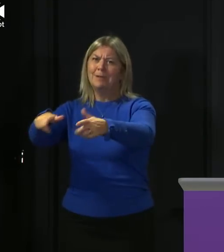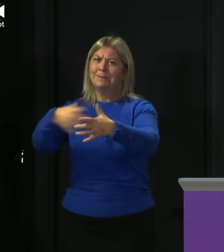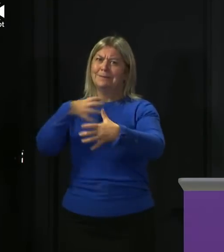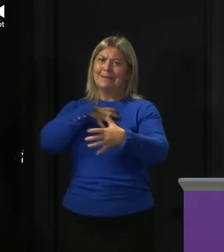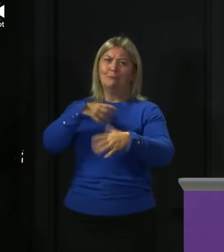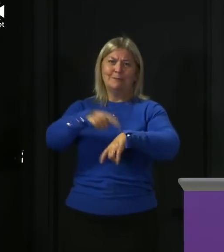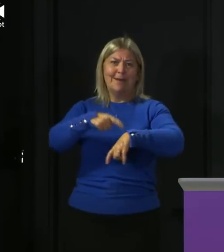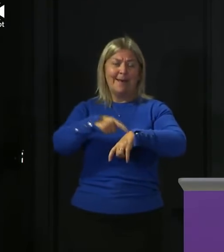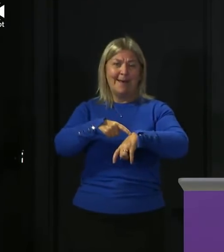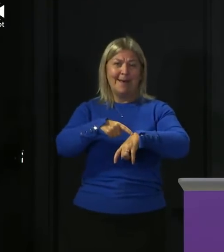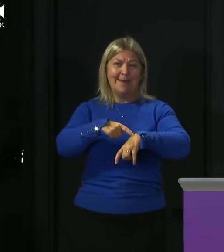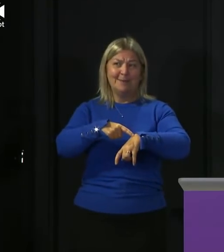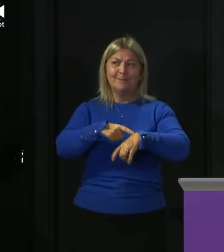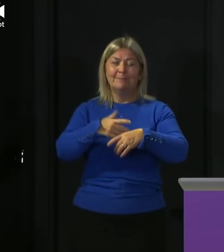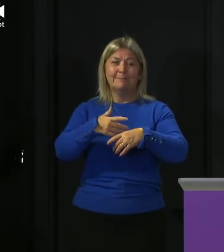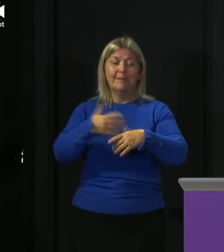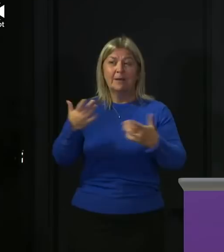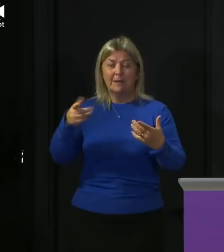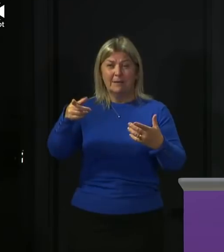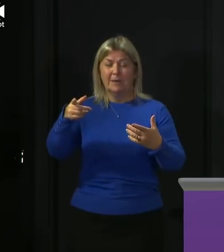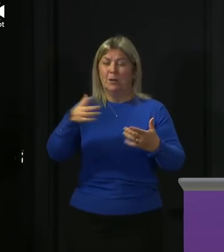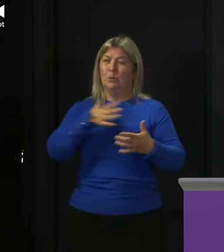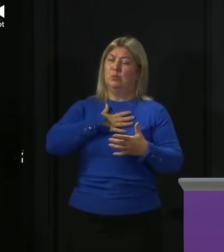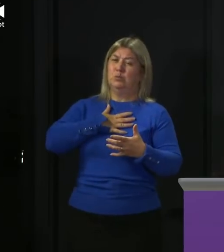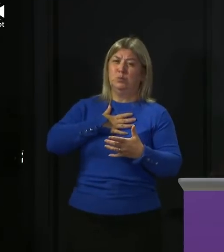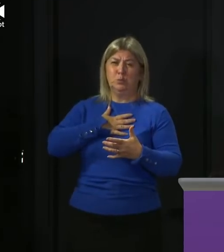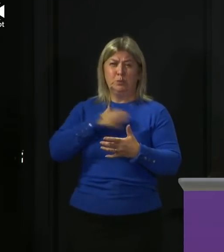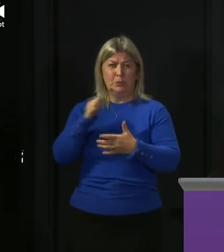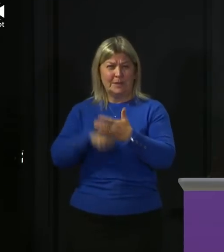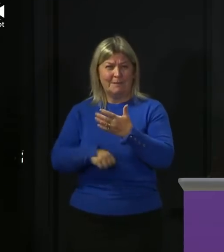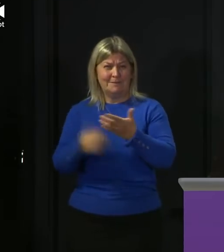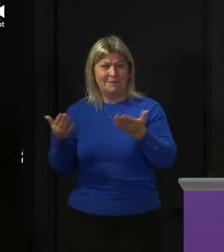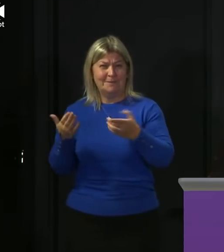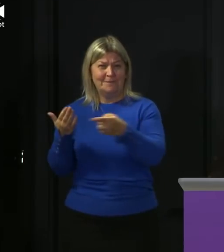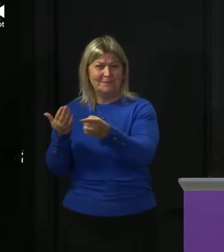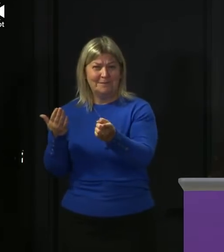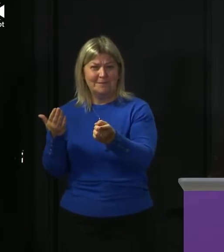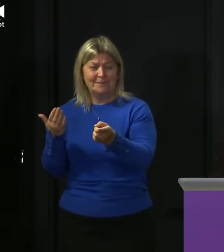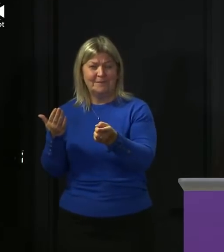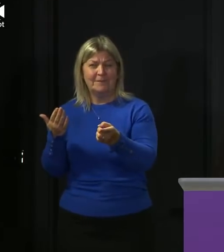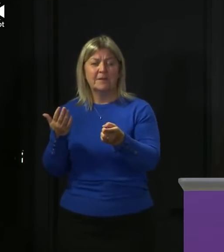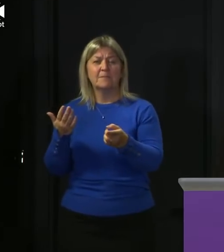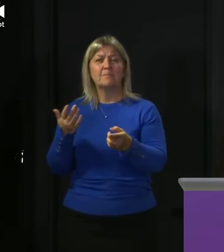So that's my overall message to students but I will add to that,